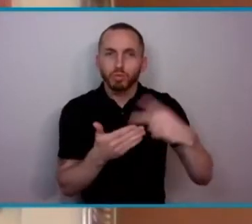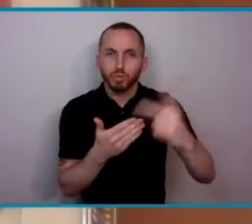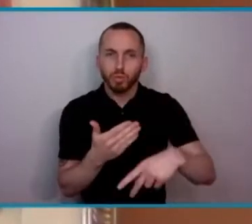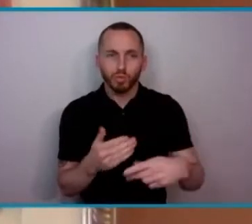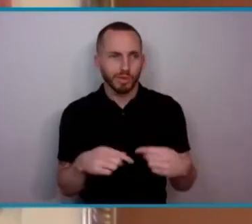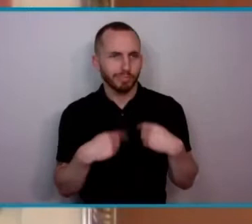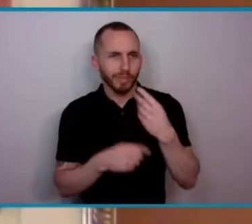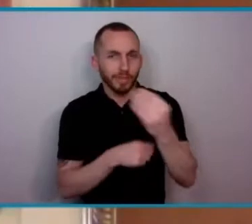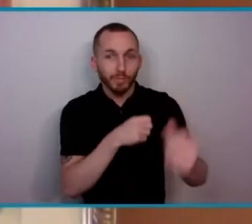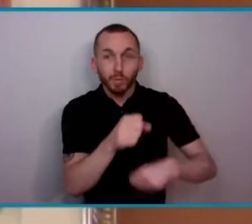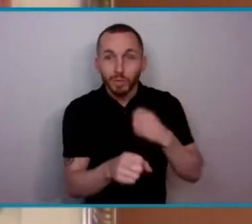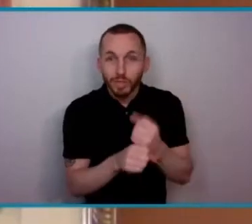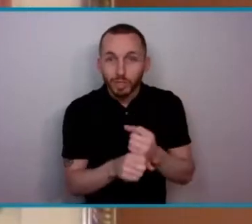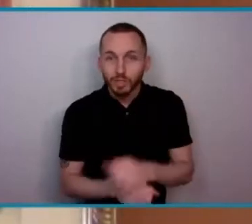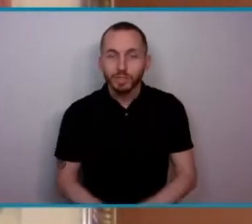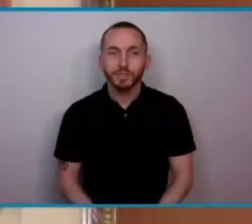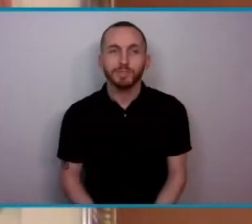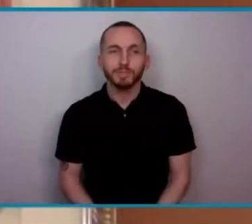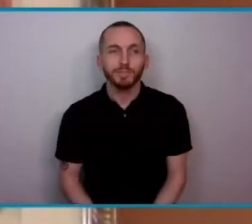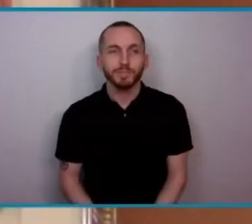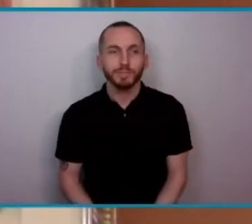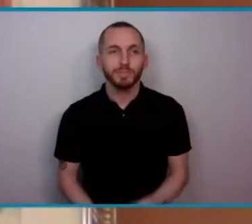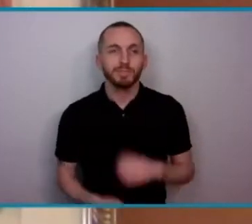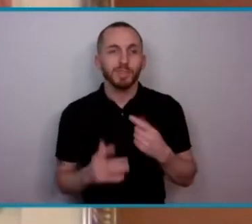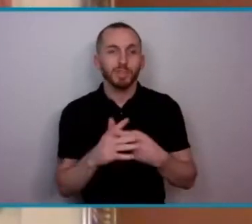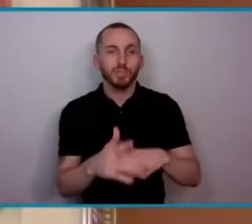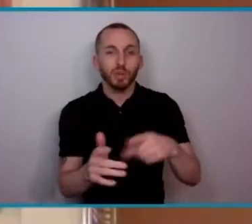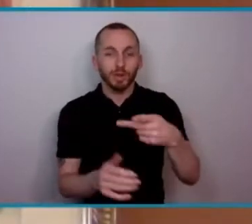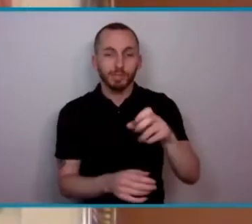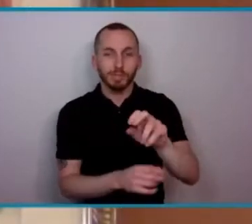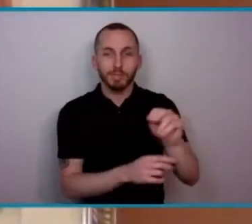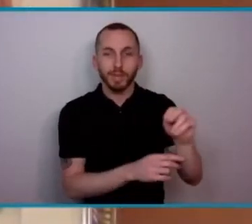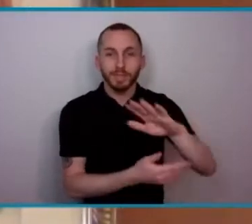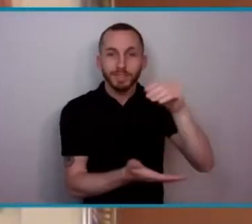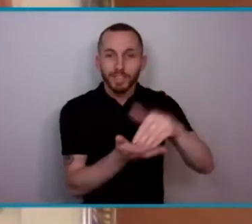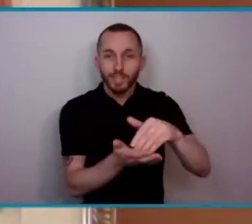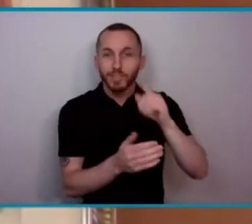I started the Penn Center for Neuroaesthetics three years ago and one of the things we're